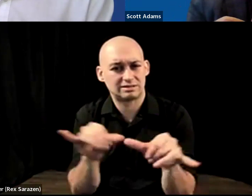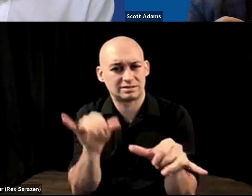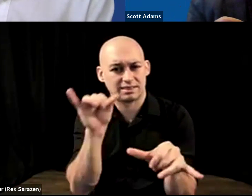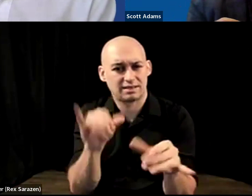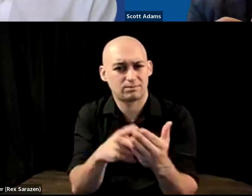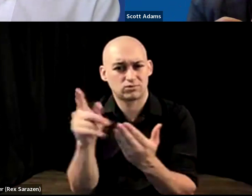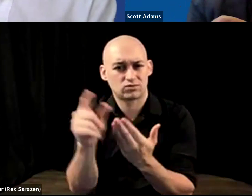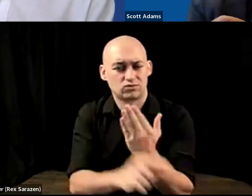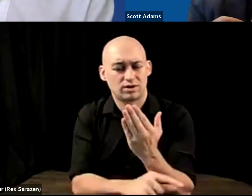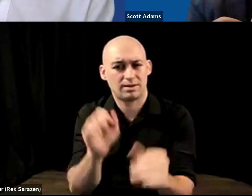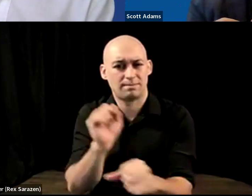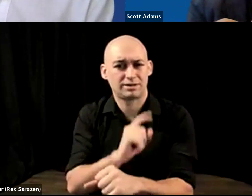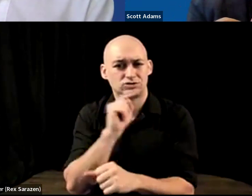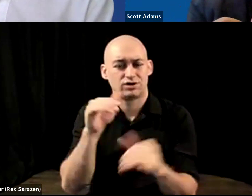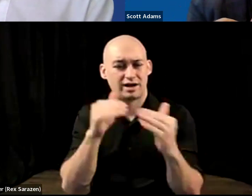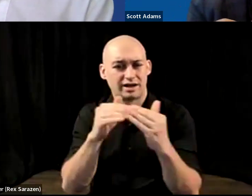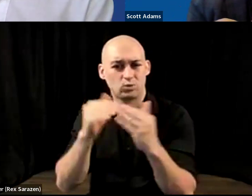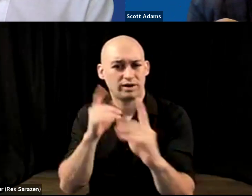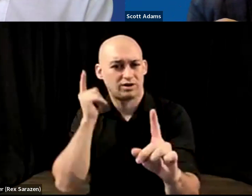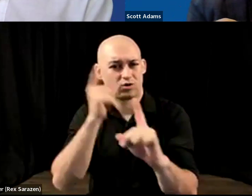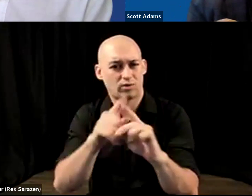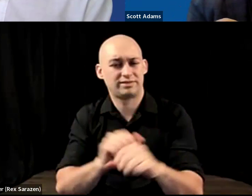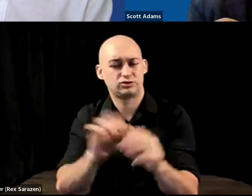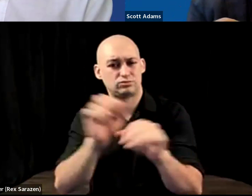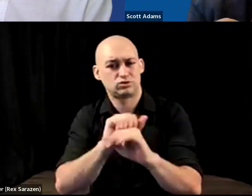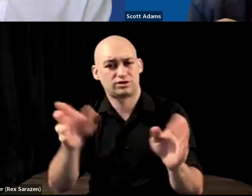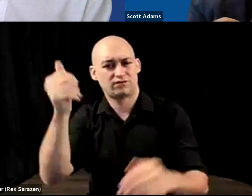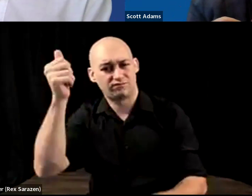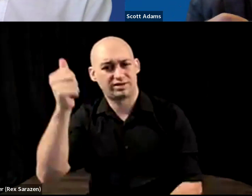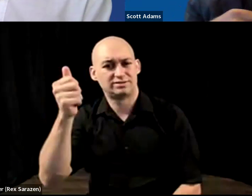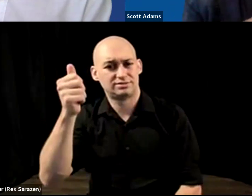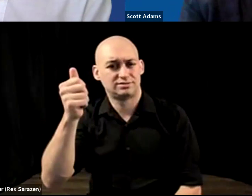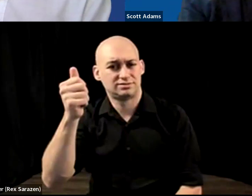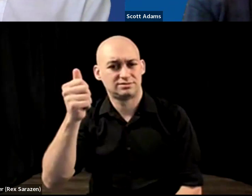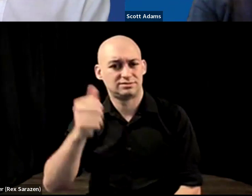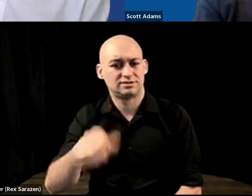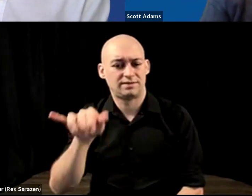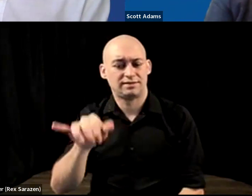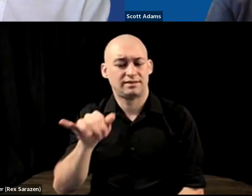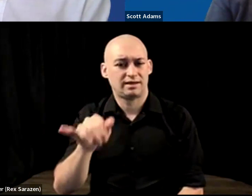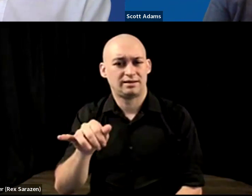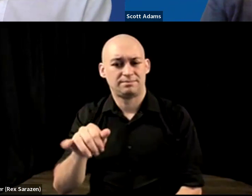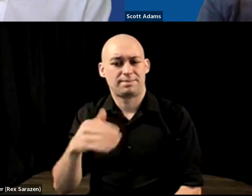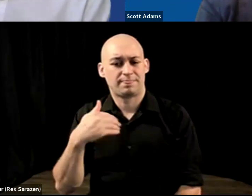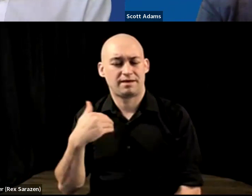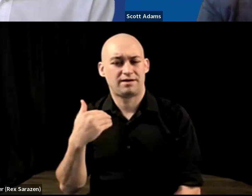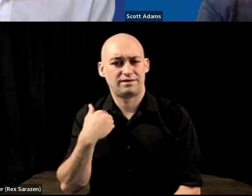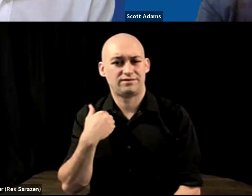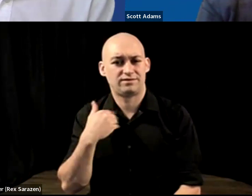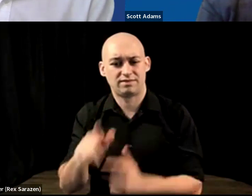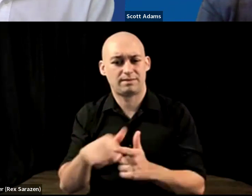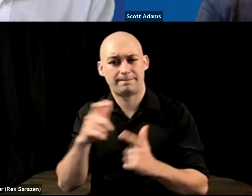that there's an equitable distribution of funds that have the biggest impact for the most amount